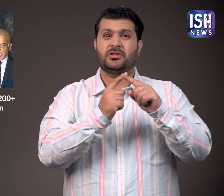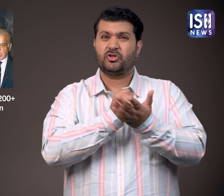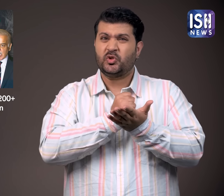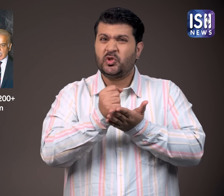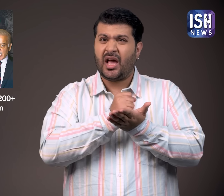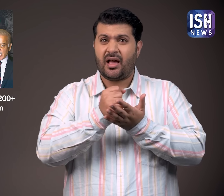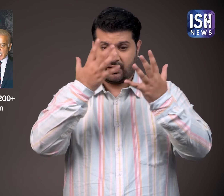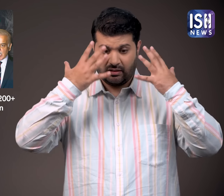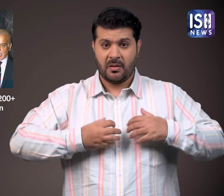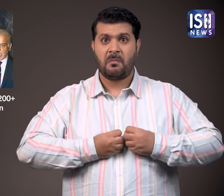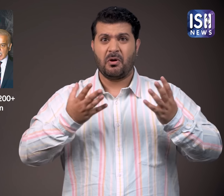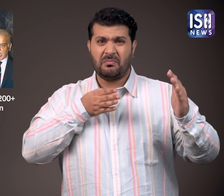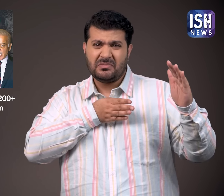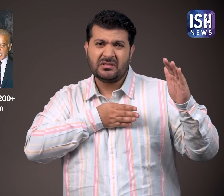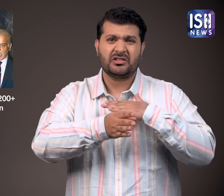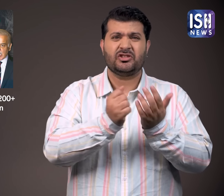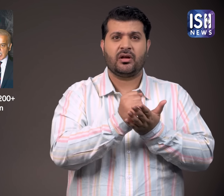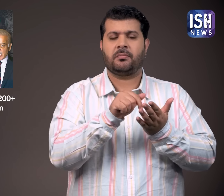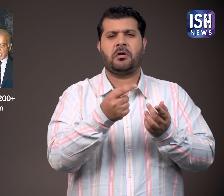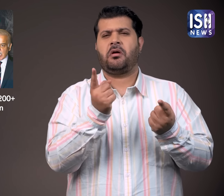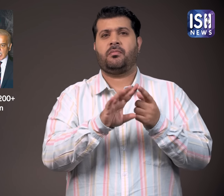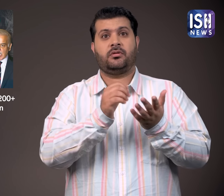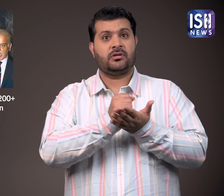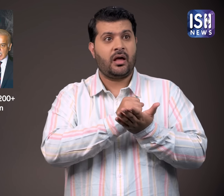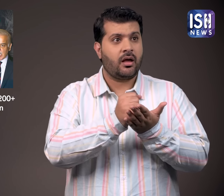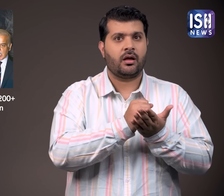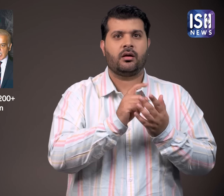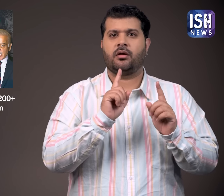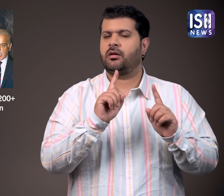and tried to carry out several suicide bombings, but failed.